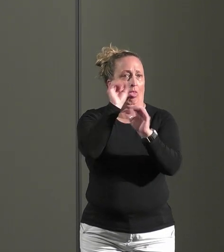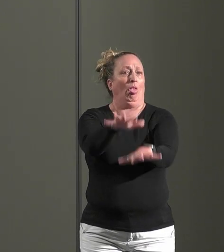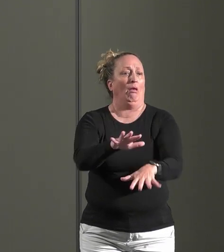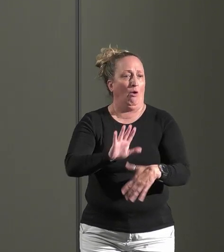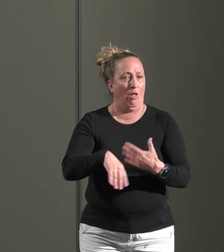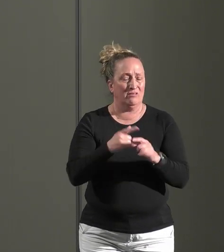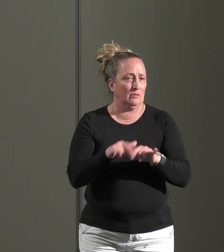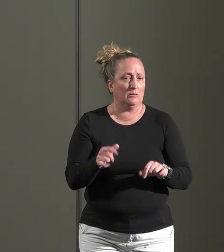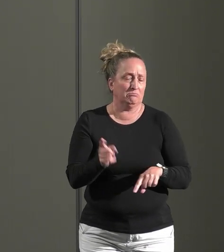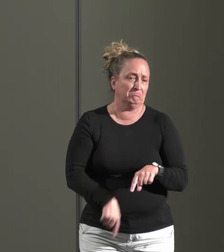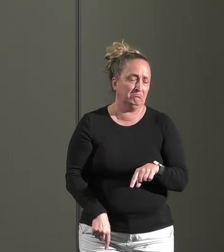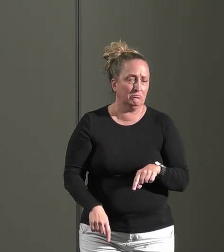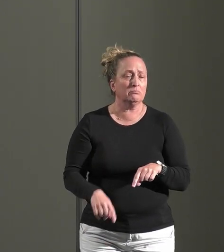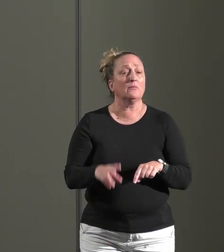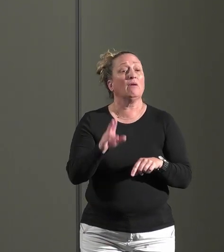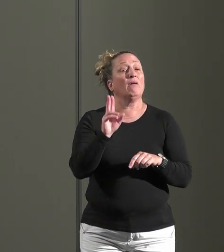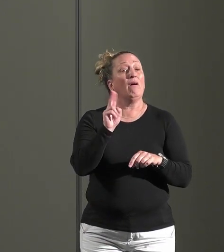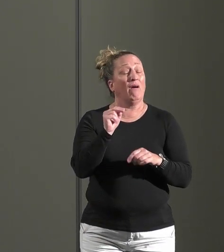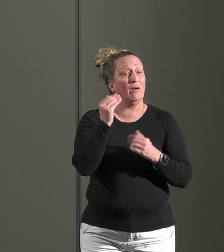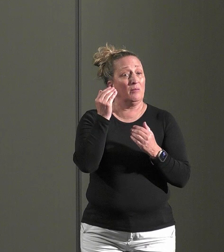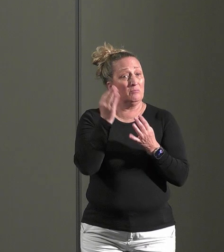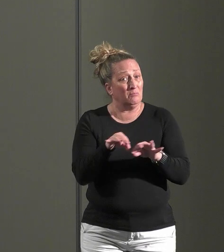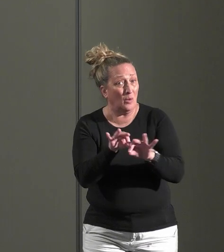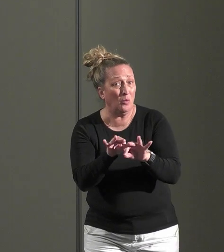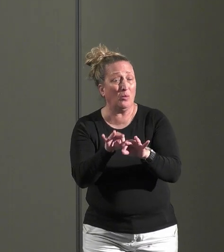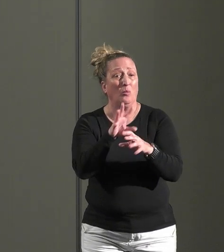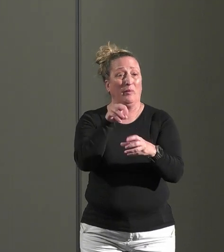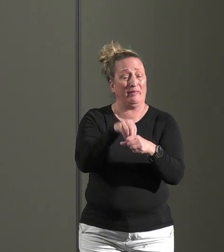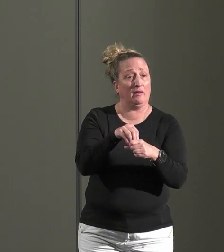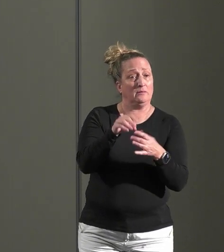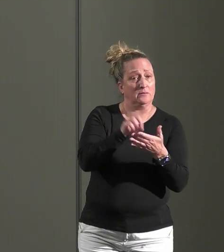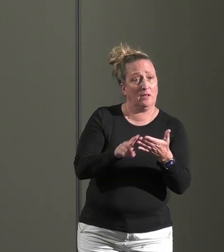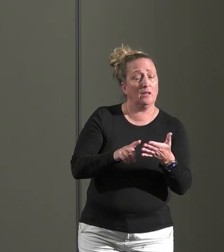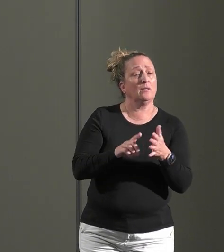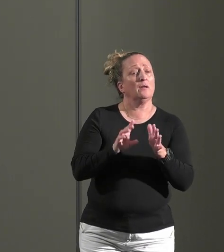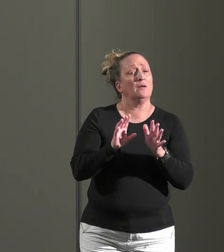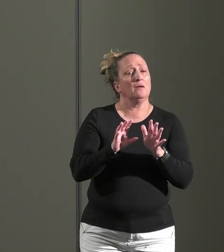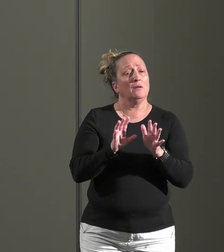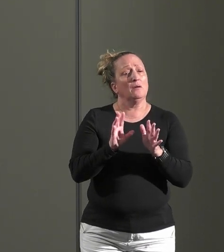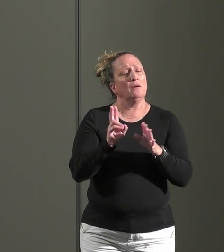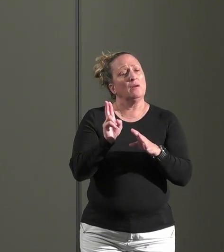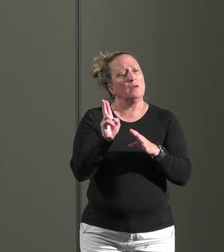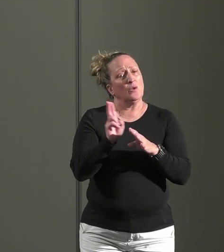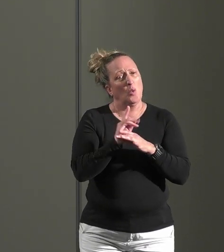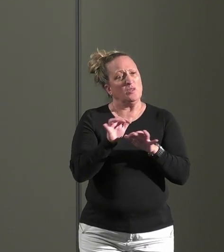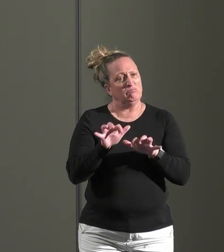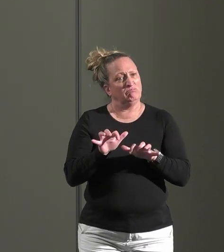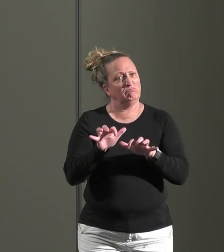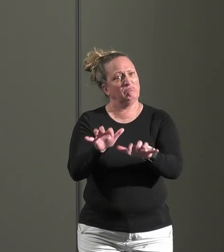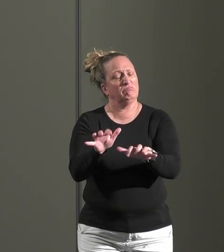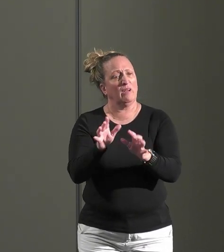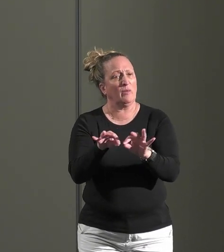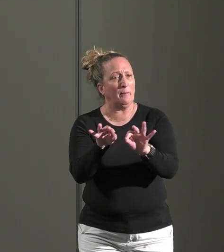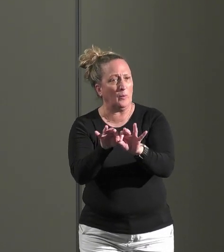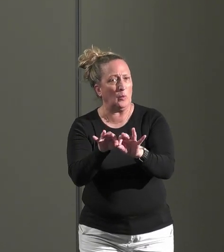Keeping the unimportant design we use as relative prominence of importance of key